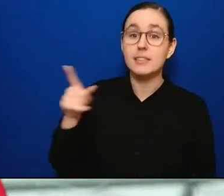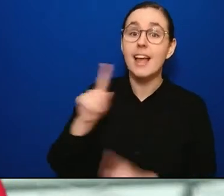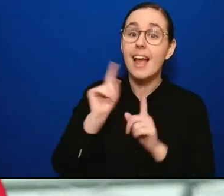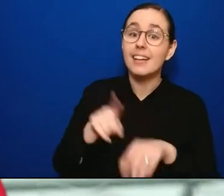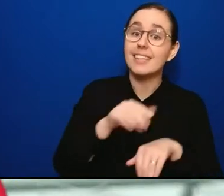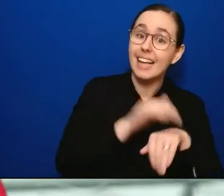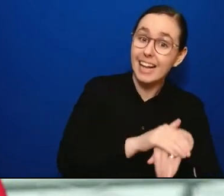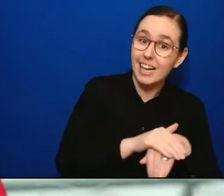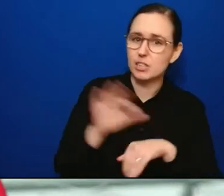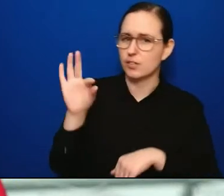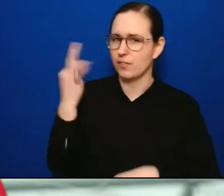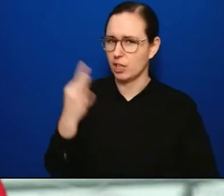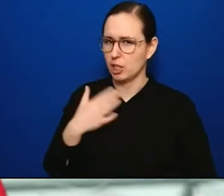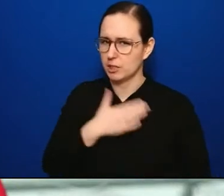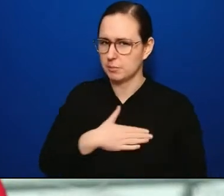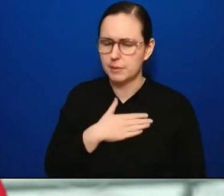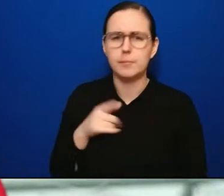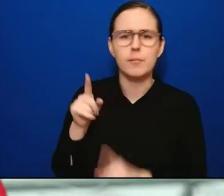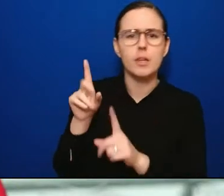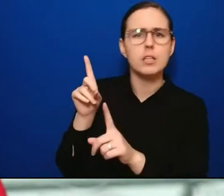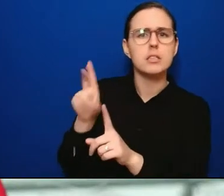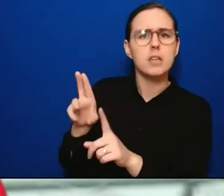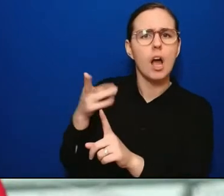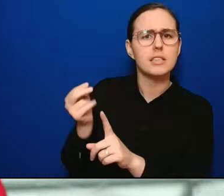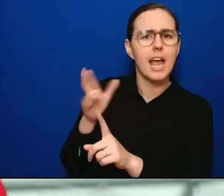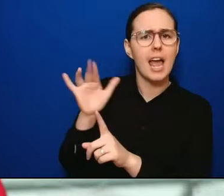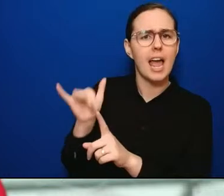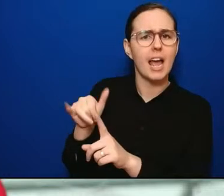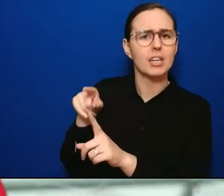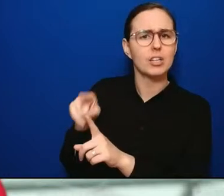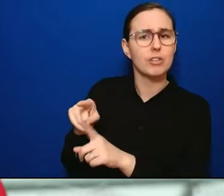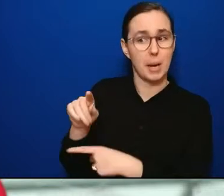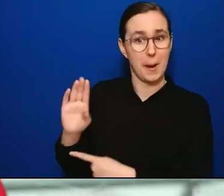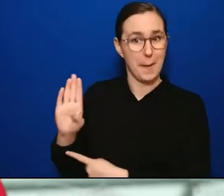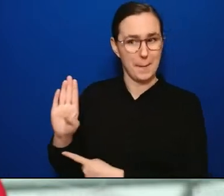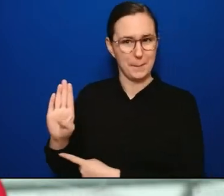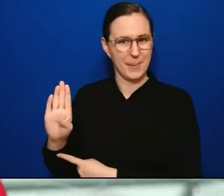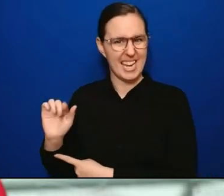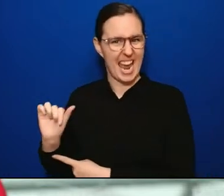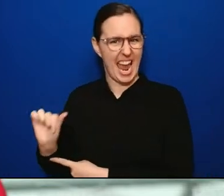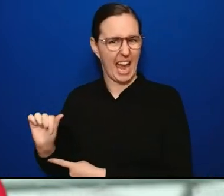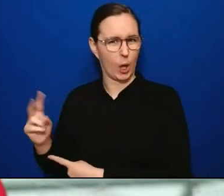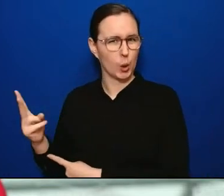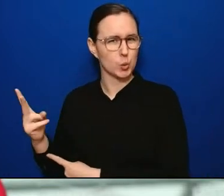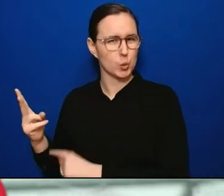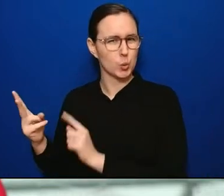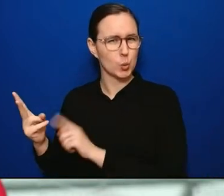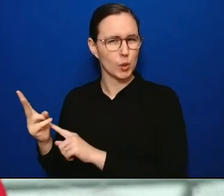answers in English and French, please. Dr Henry and update, please. How many cases of the B